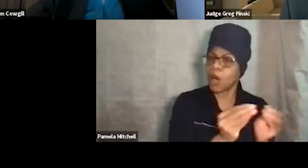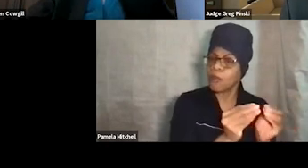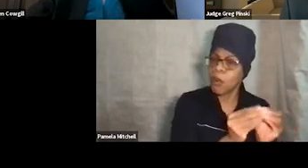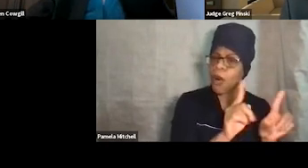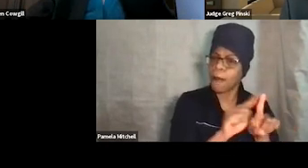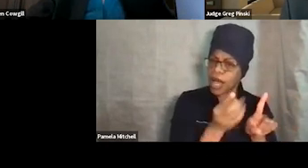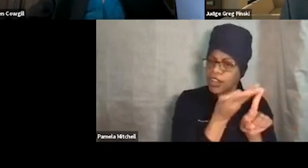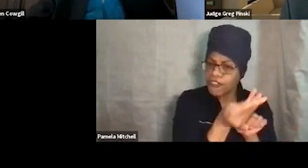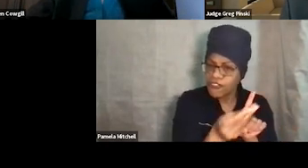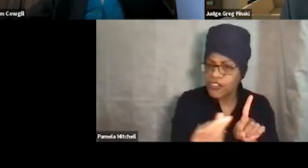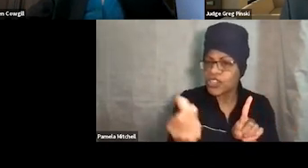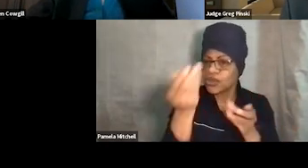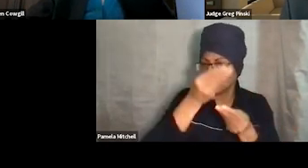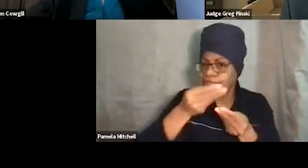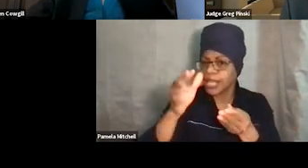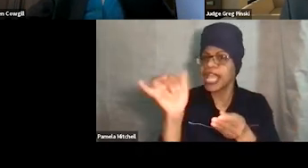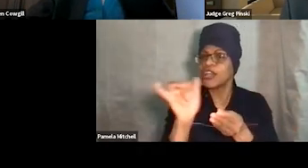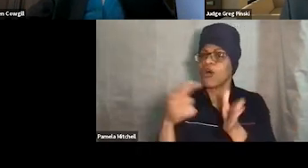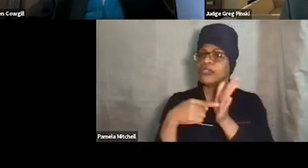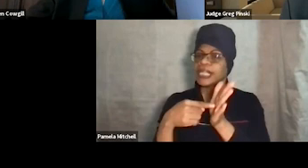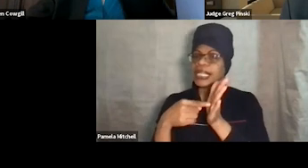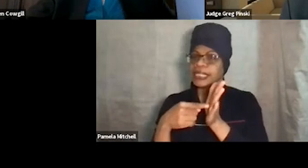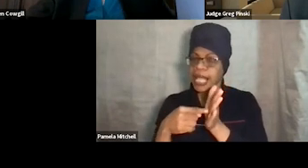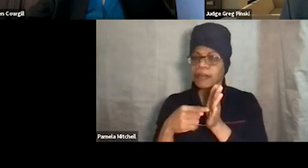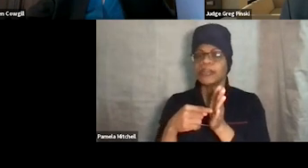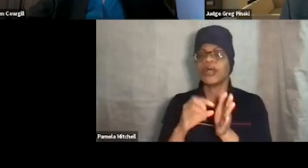and there's also examples at allrise.org.